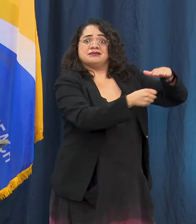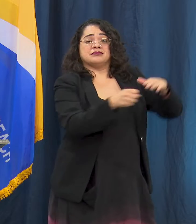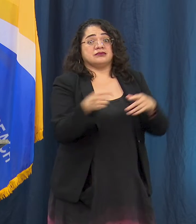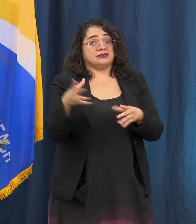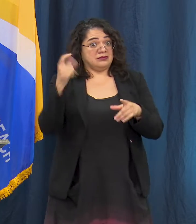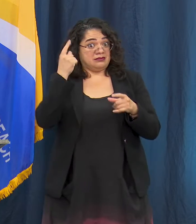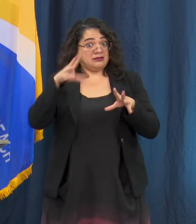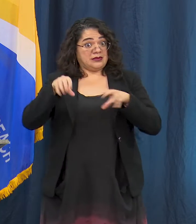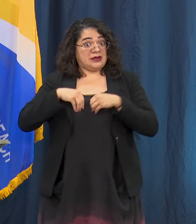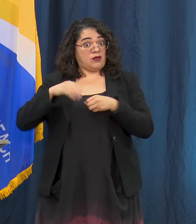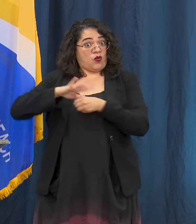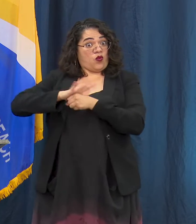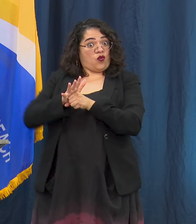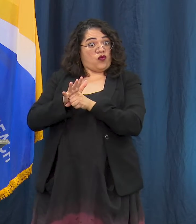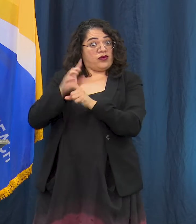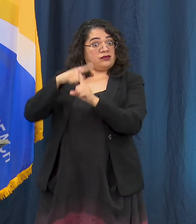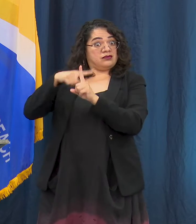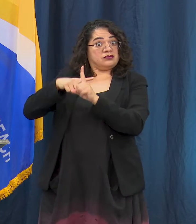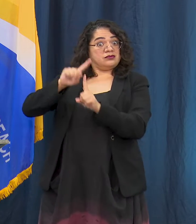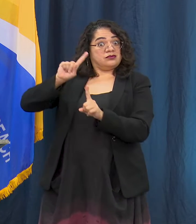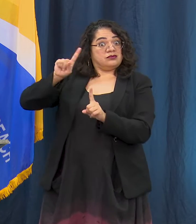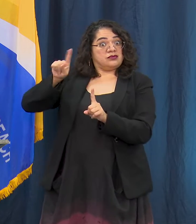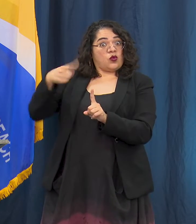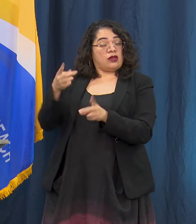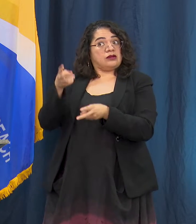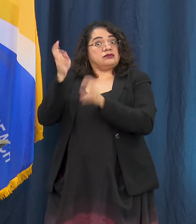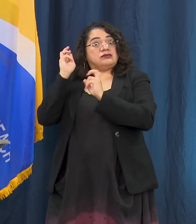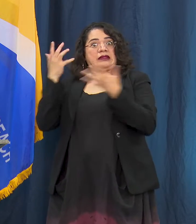patients so the hospitals have bed capacity across the city of